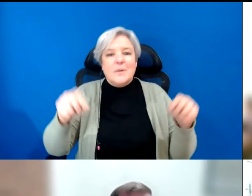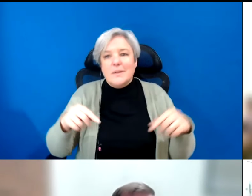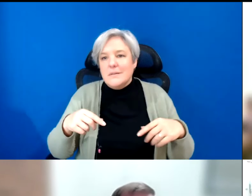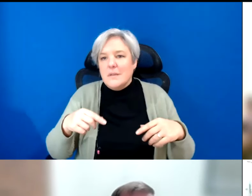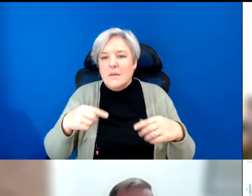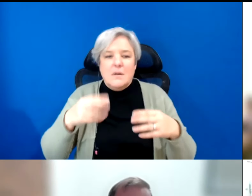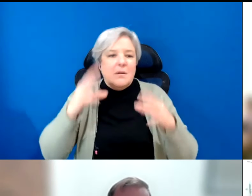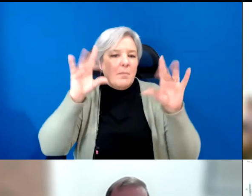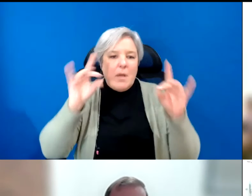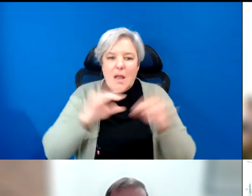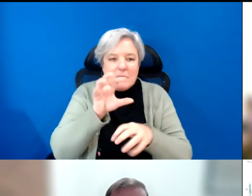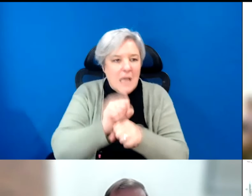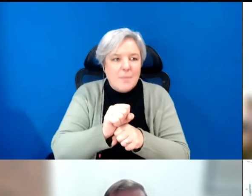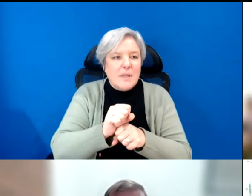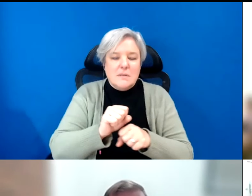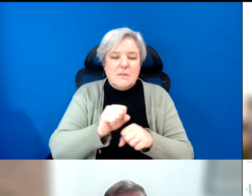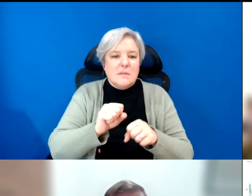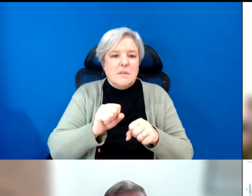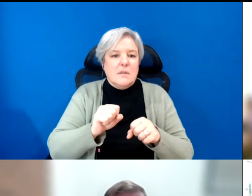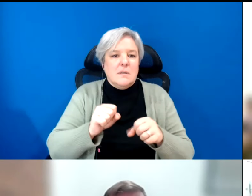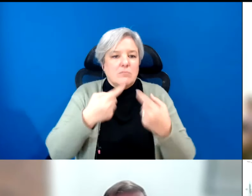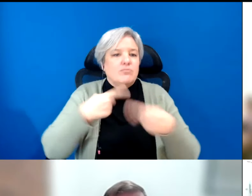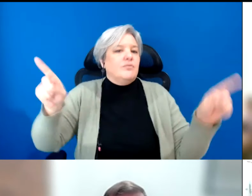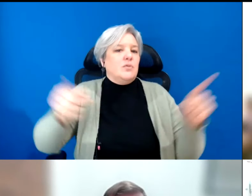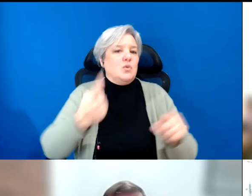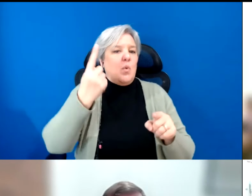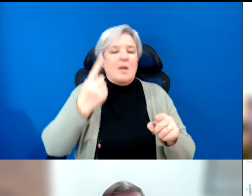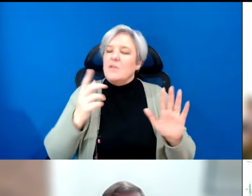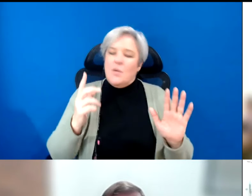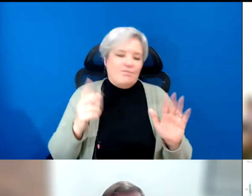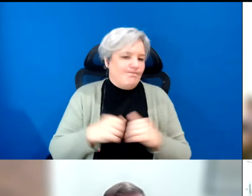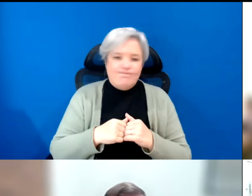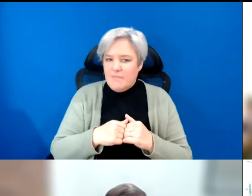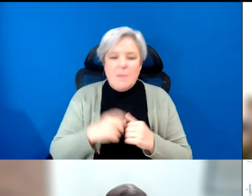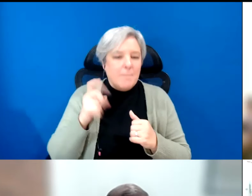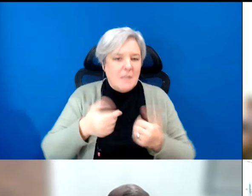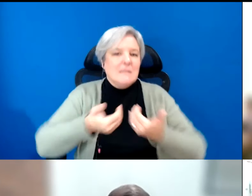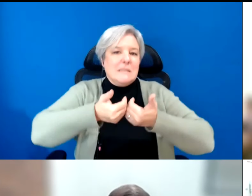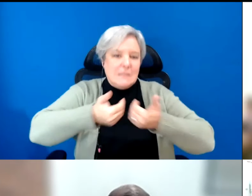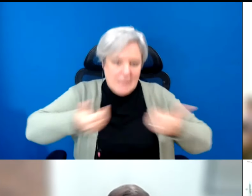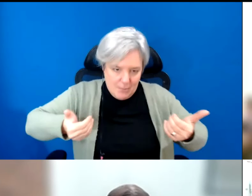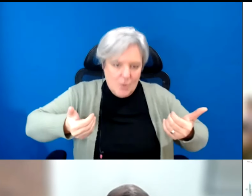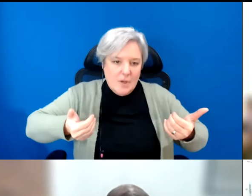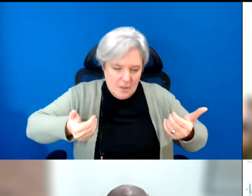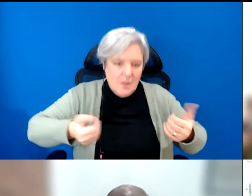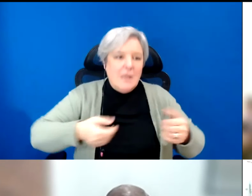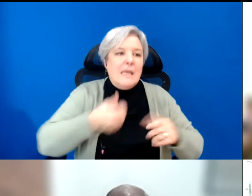He would have to separate them. And just like a cross listed course, each section has to have its own individual roster.